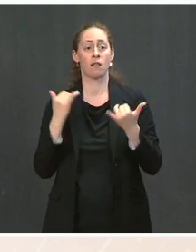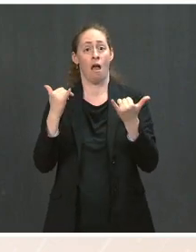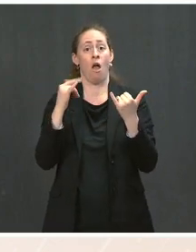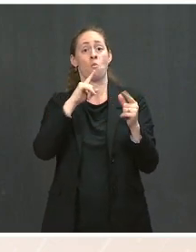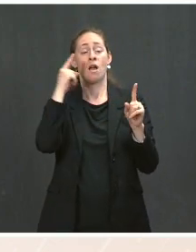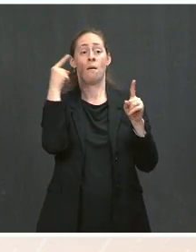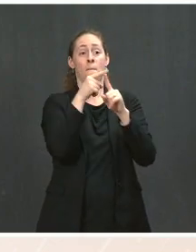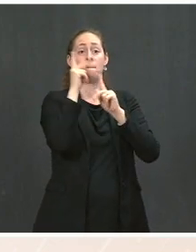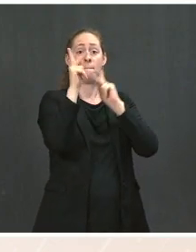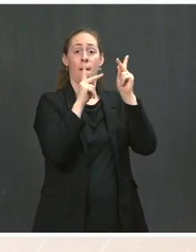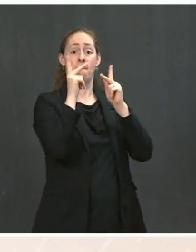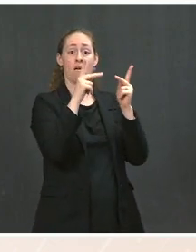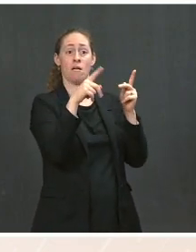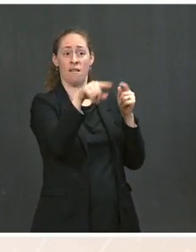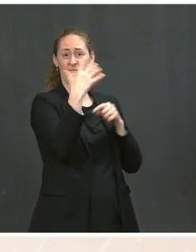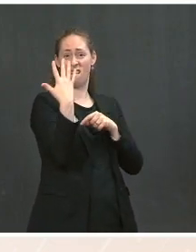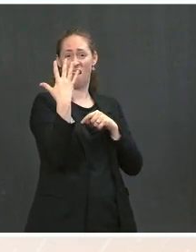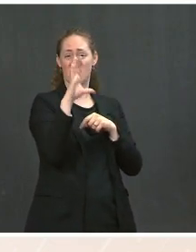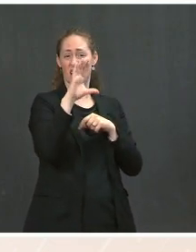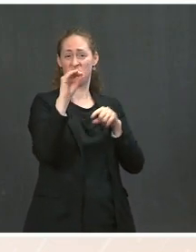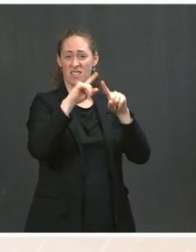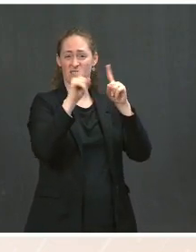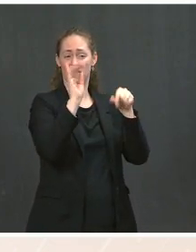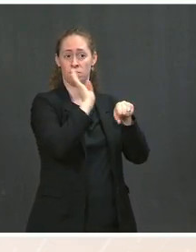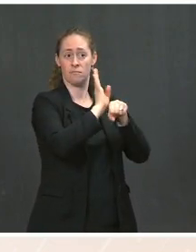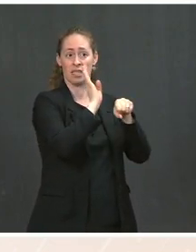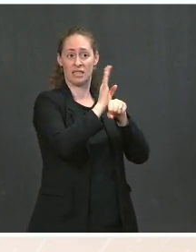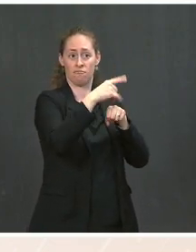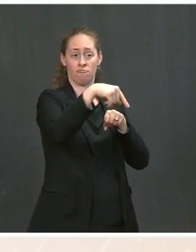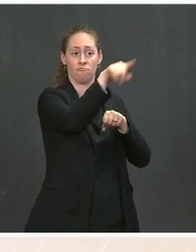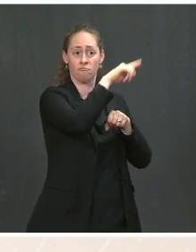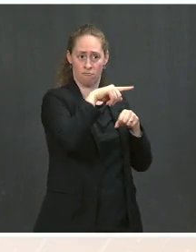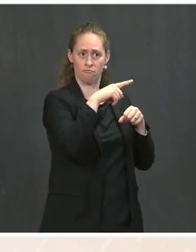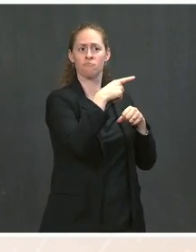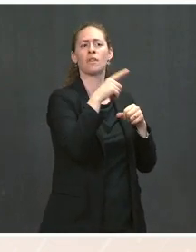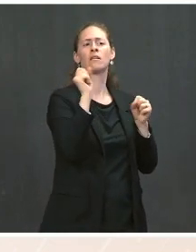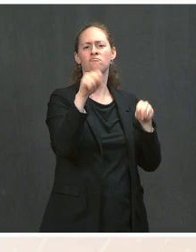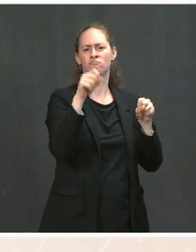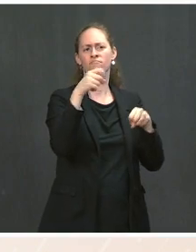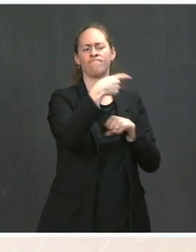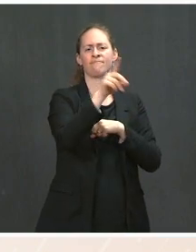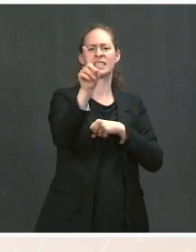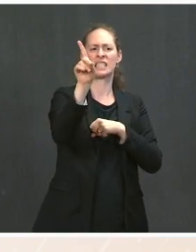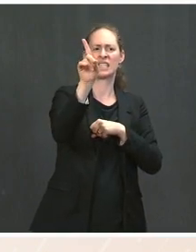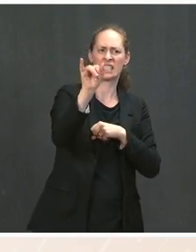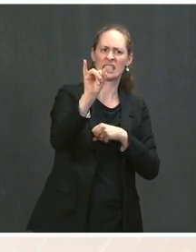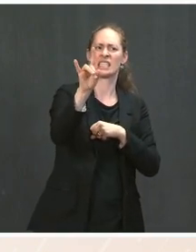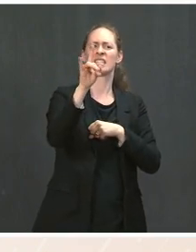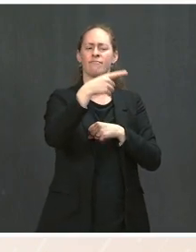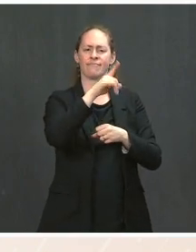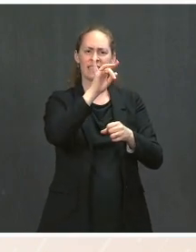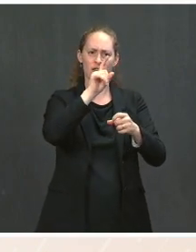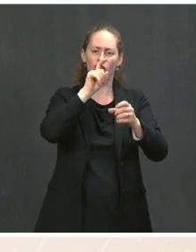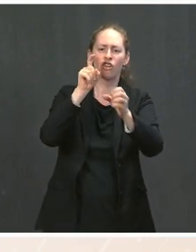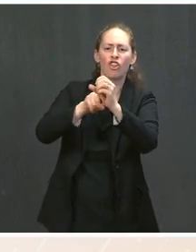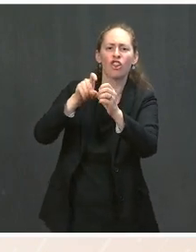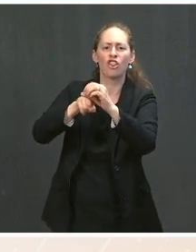through our announcement this morning were -- had a direct involvement in hacking, and -- and that was the reason for designating